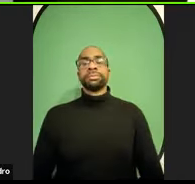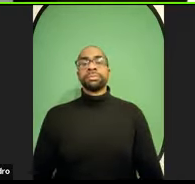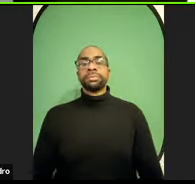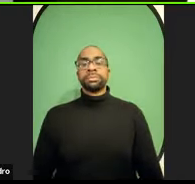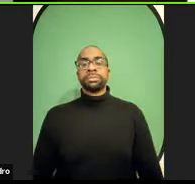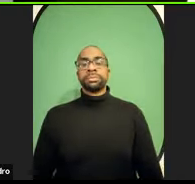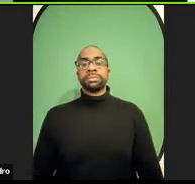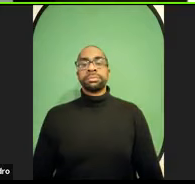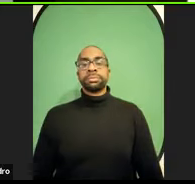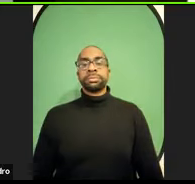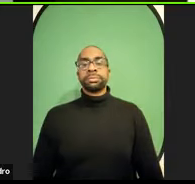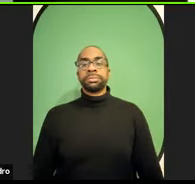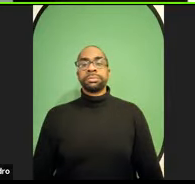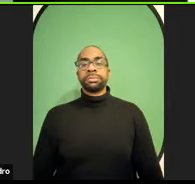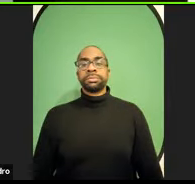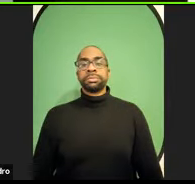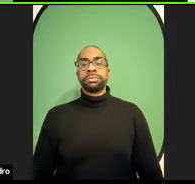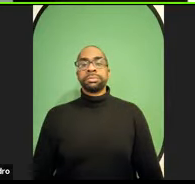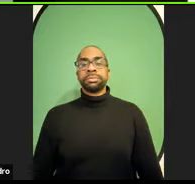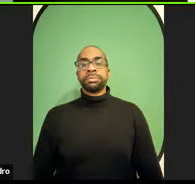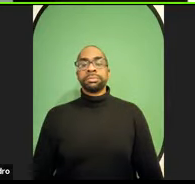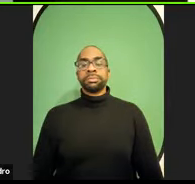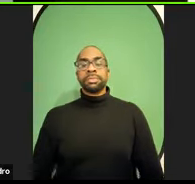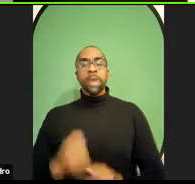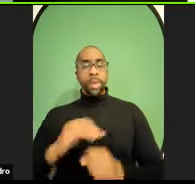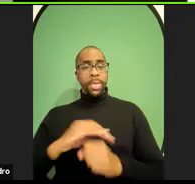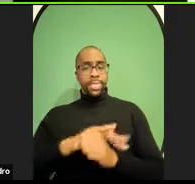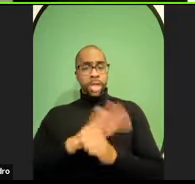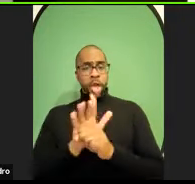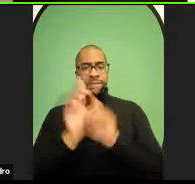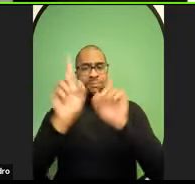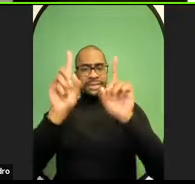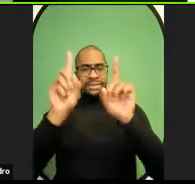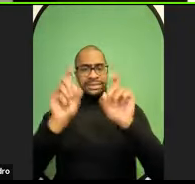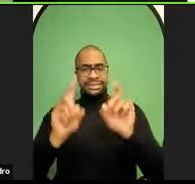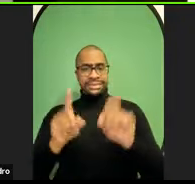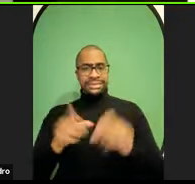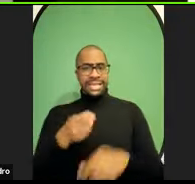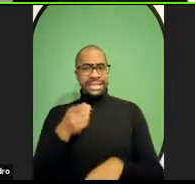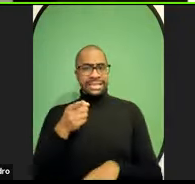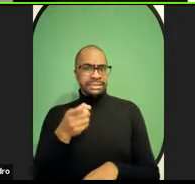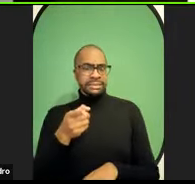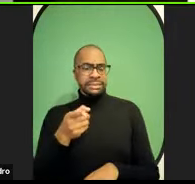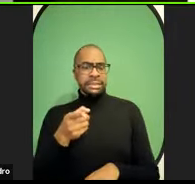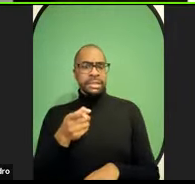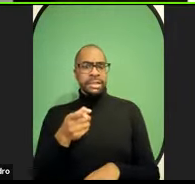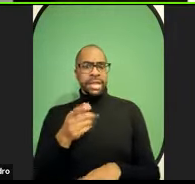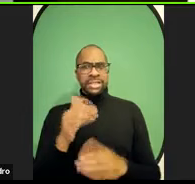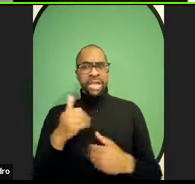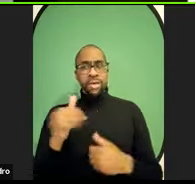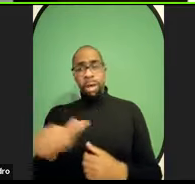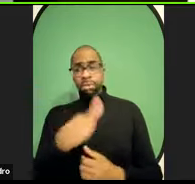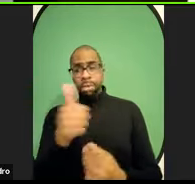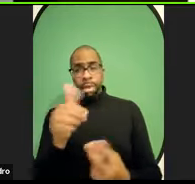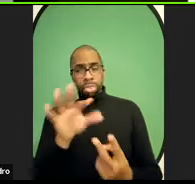however he. bled. with the coven with the covert tests they did to him at school, is there to him at school. Is there another option that we can